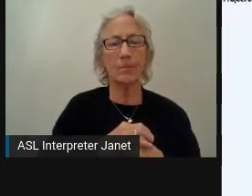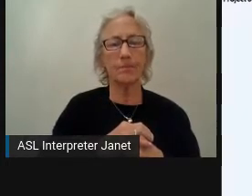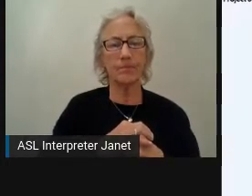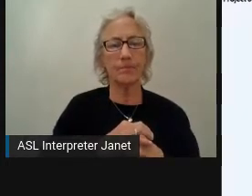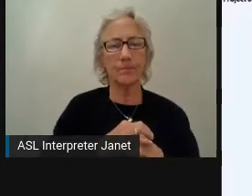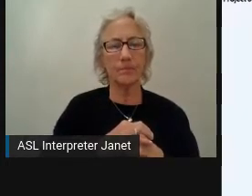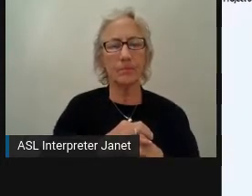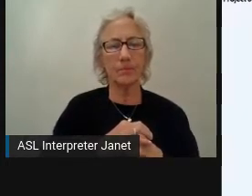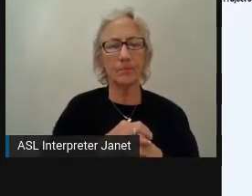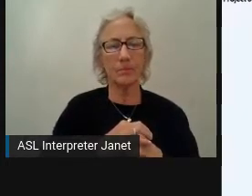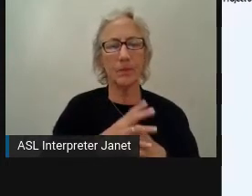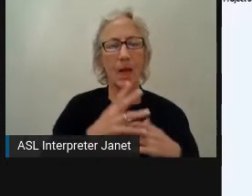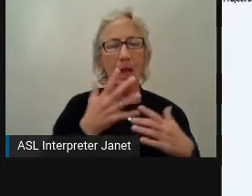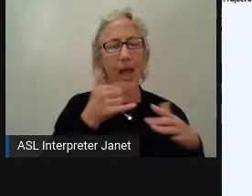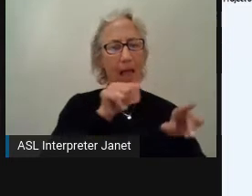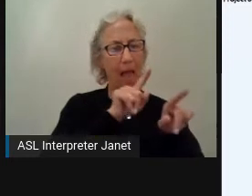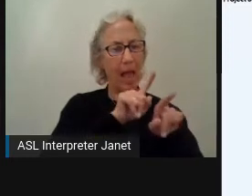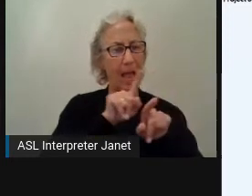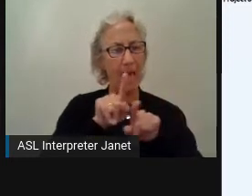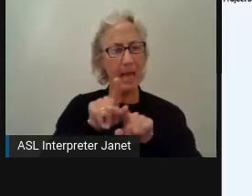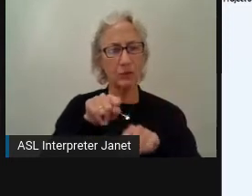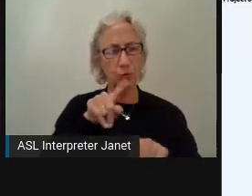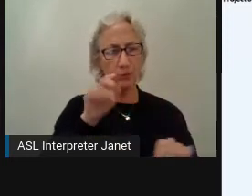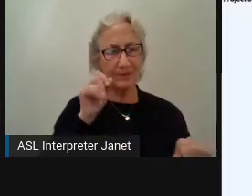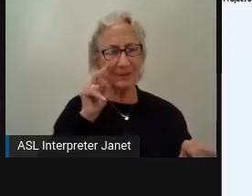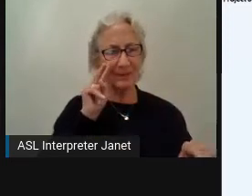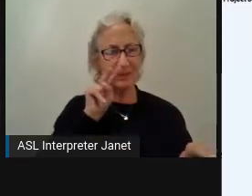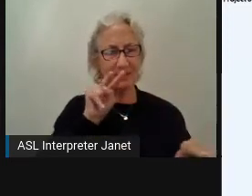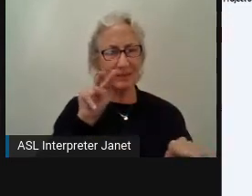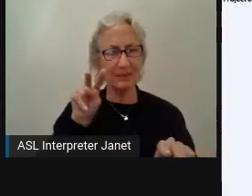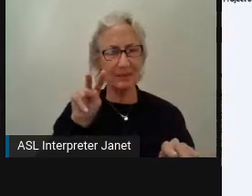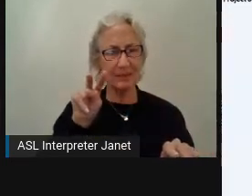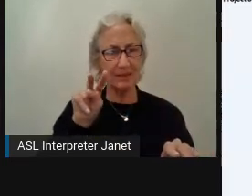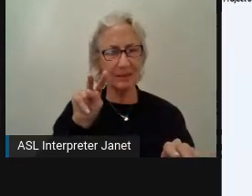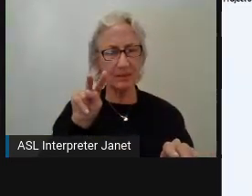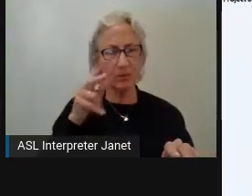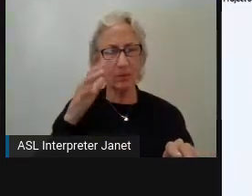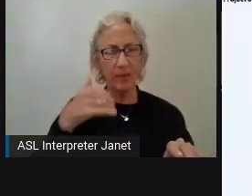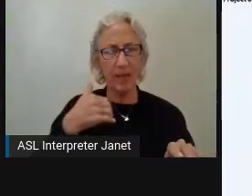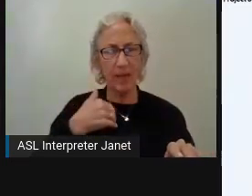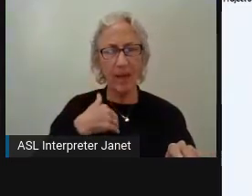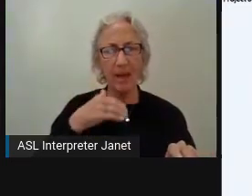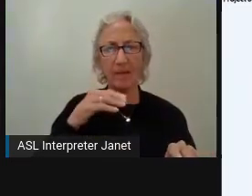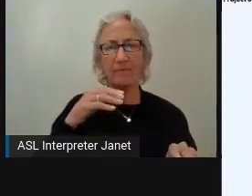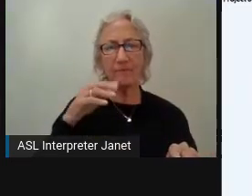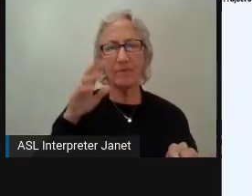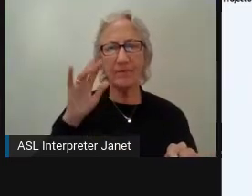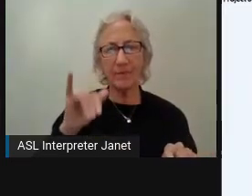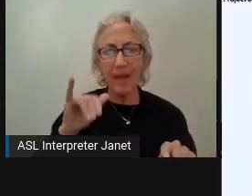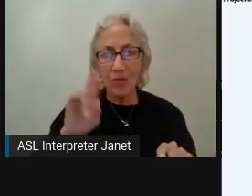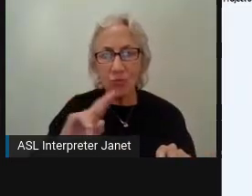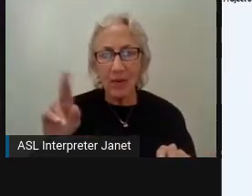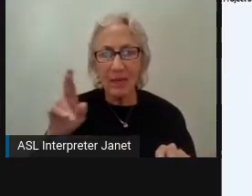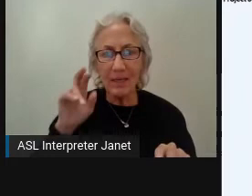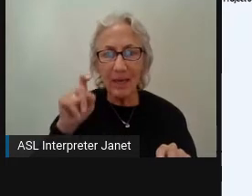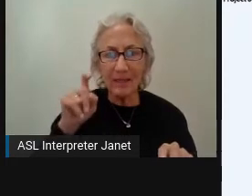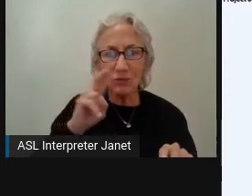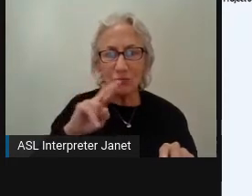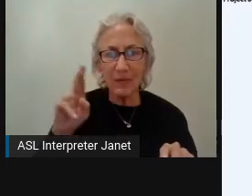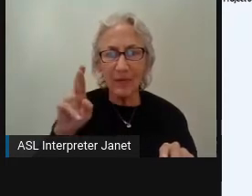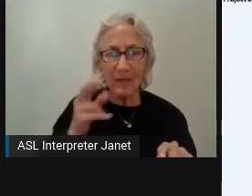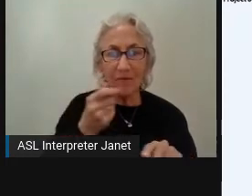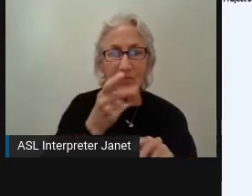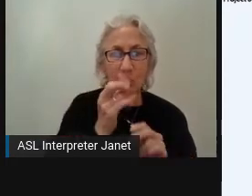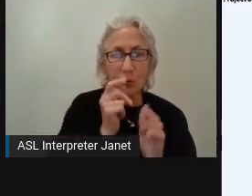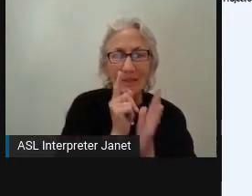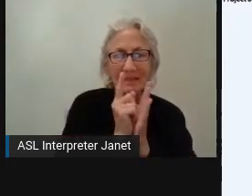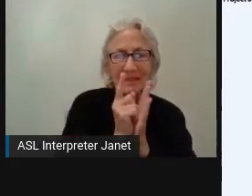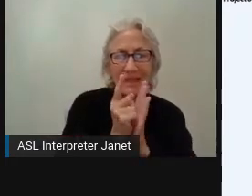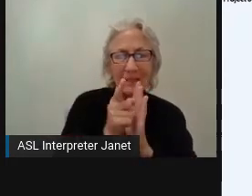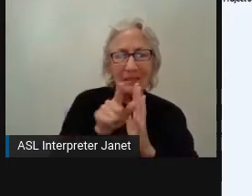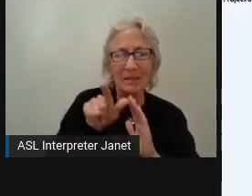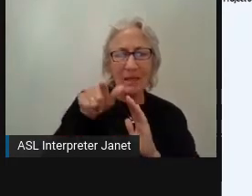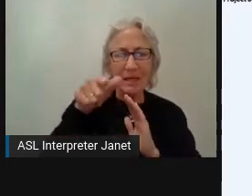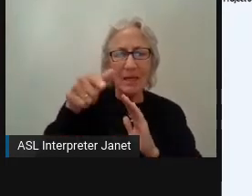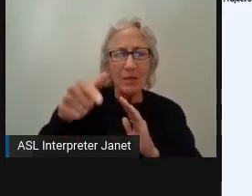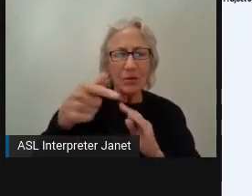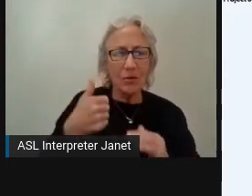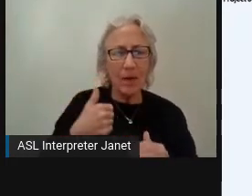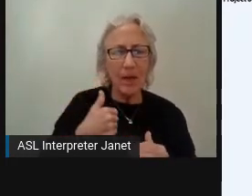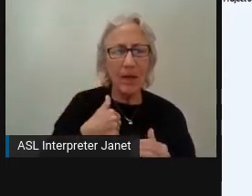As we see, we already have X ready and a few seconds later we got the X